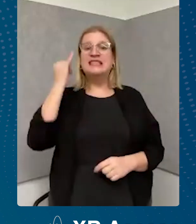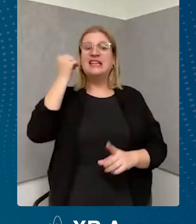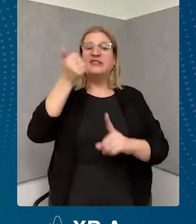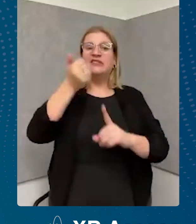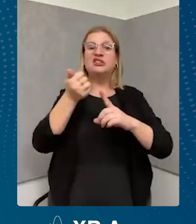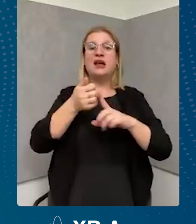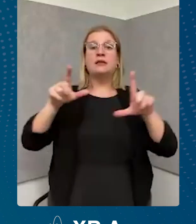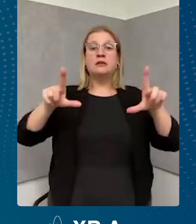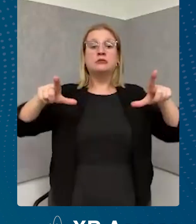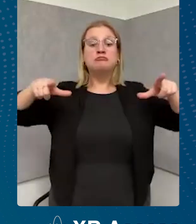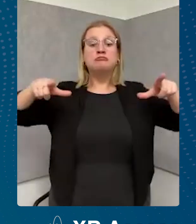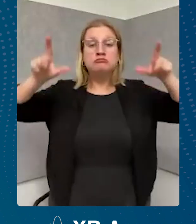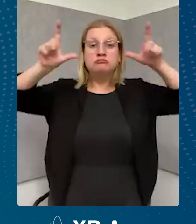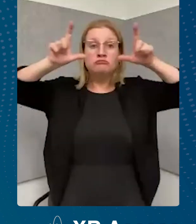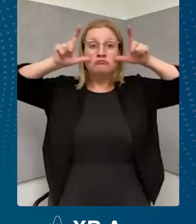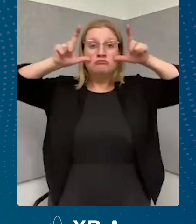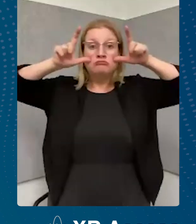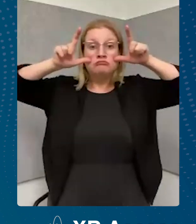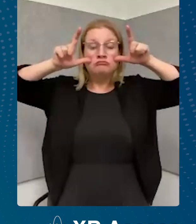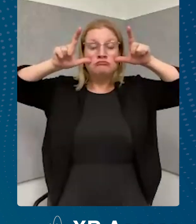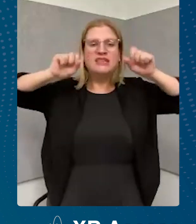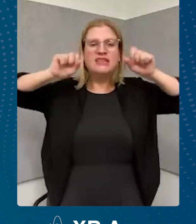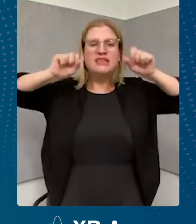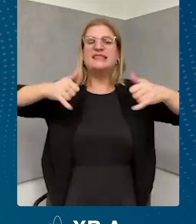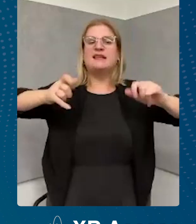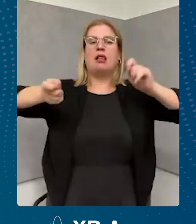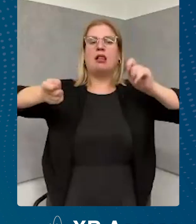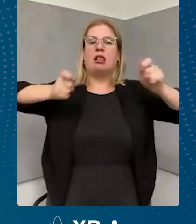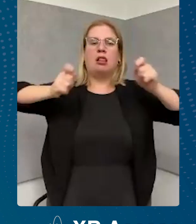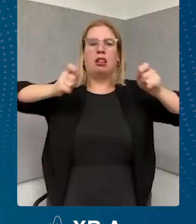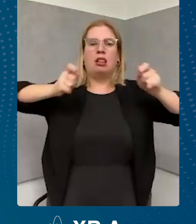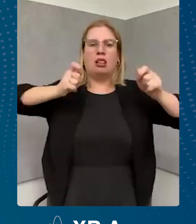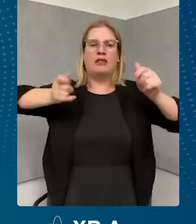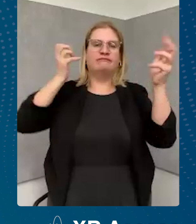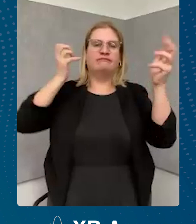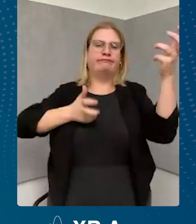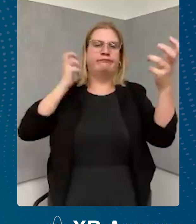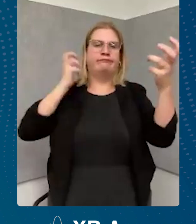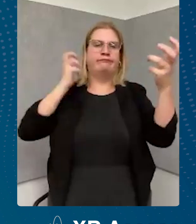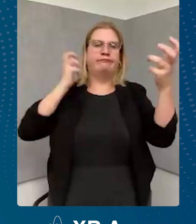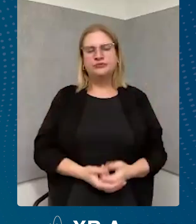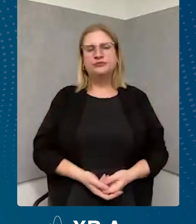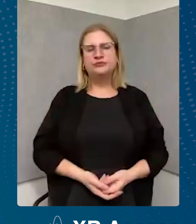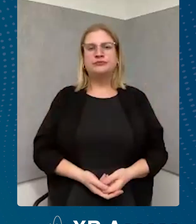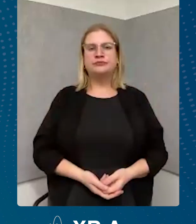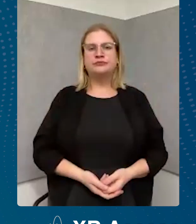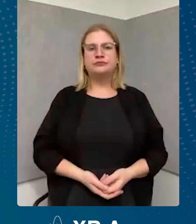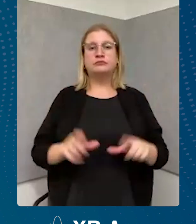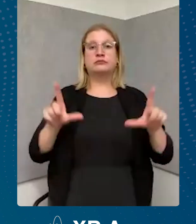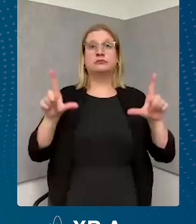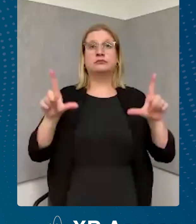with the headset on from a different angle, you'll be able to adjust accordingly. And menu height, same here.